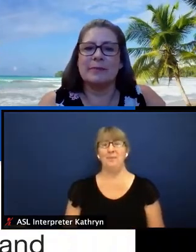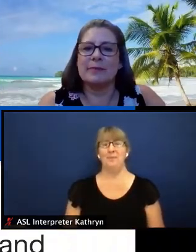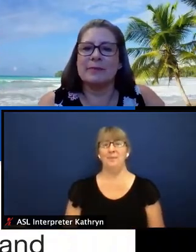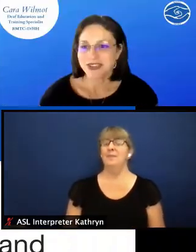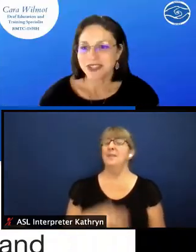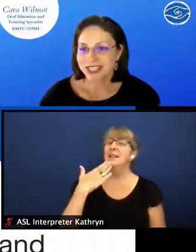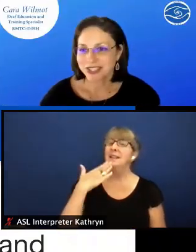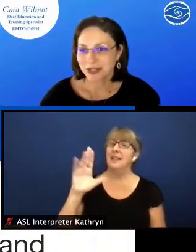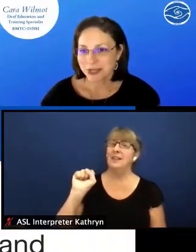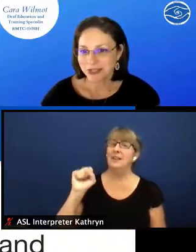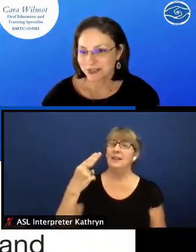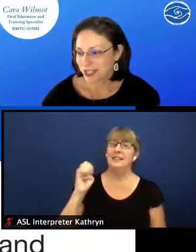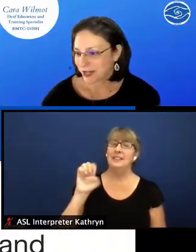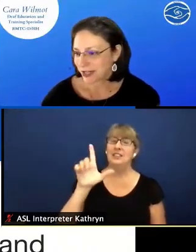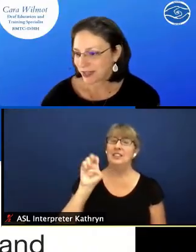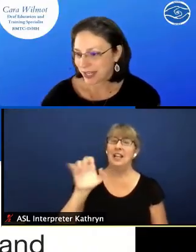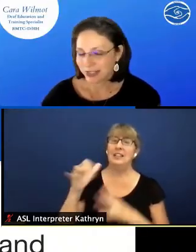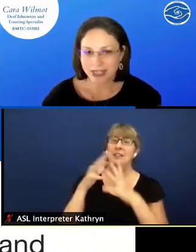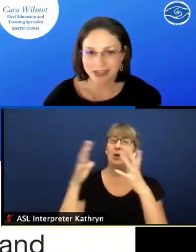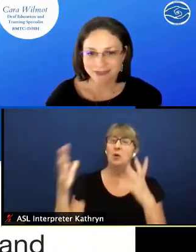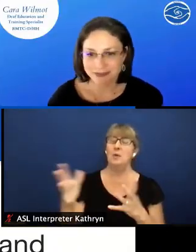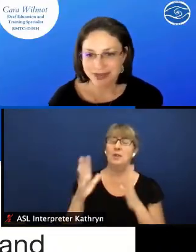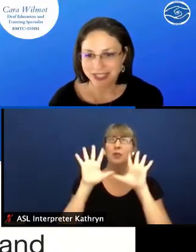Cara: "Thank you, Shelley so much for sharing all that great information.